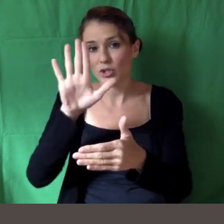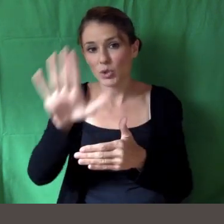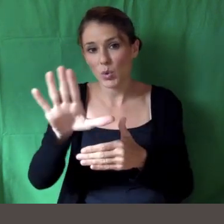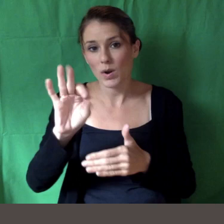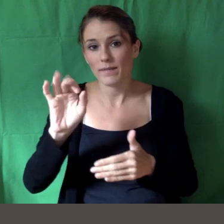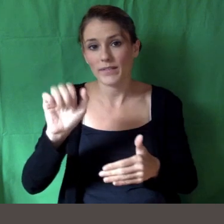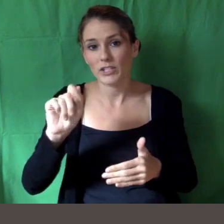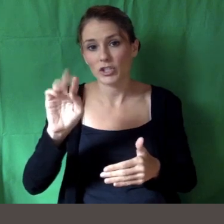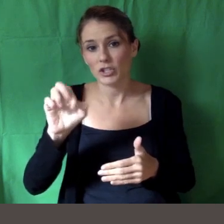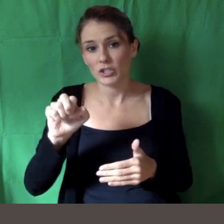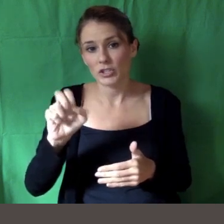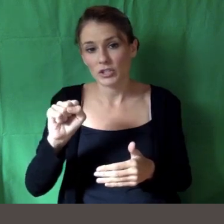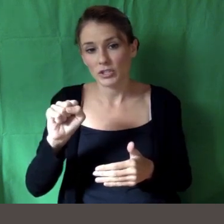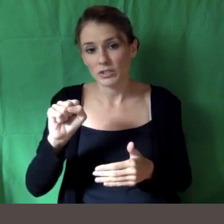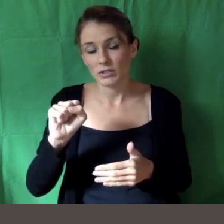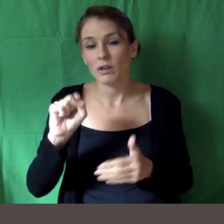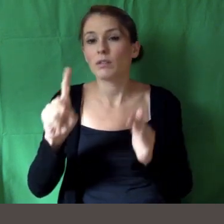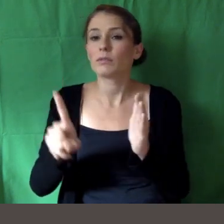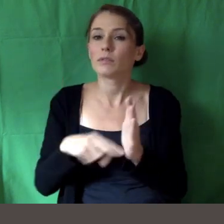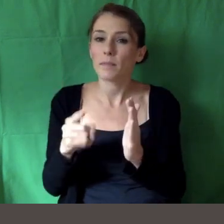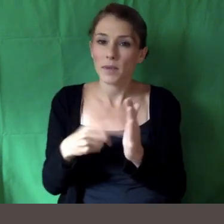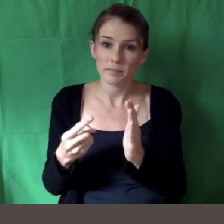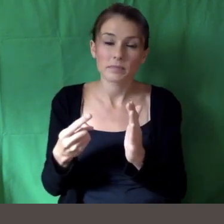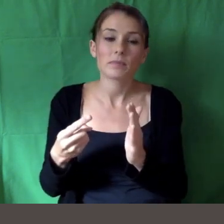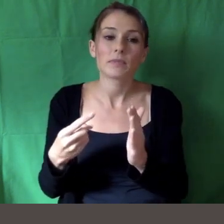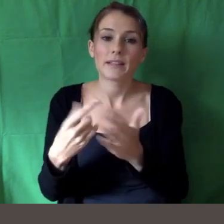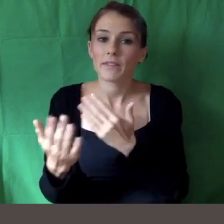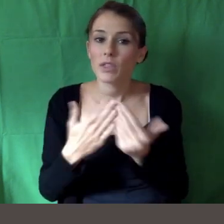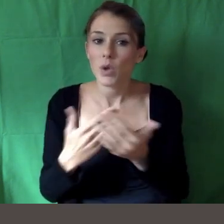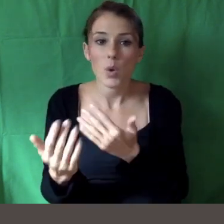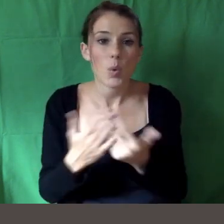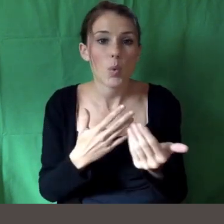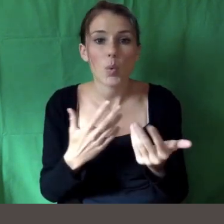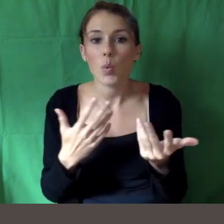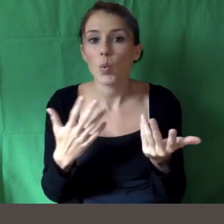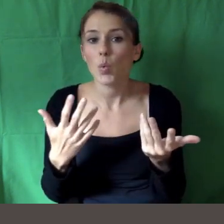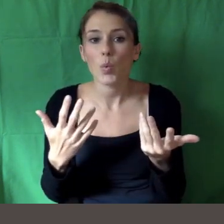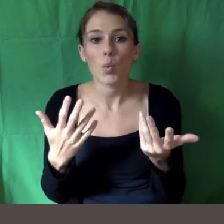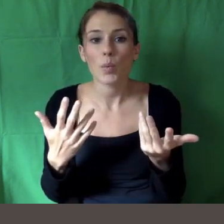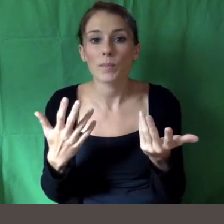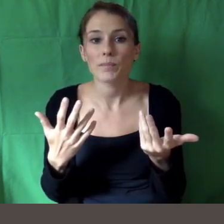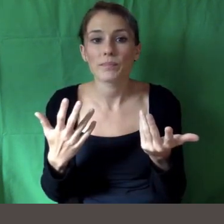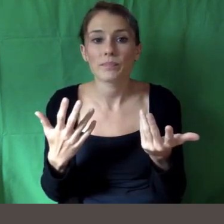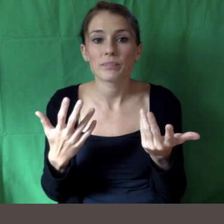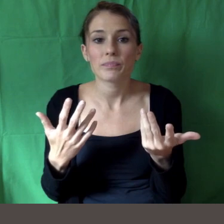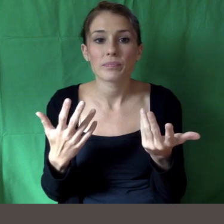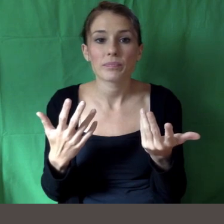Um, and again, sometimes, you know, even though it's the steering console that's